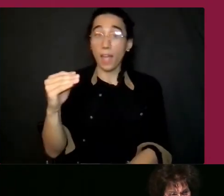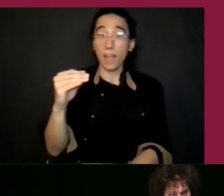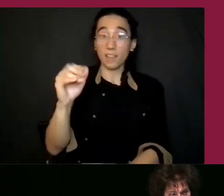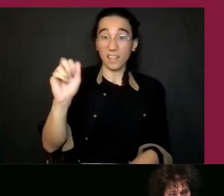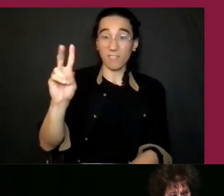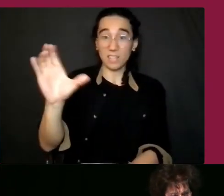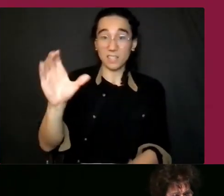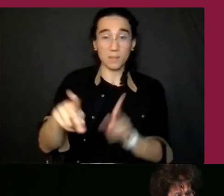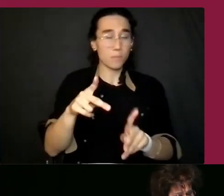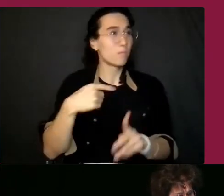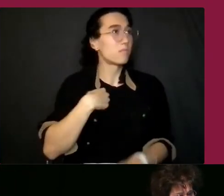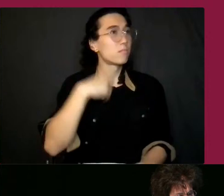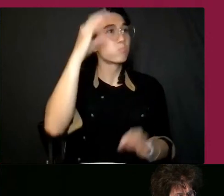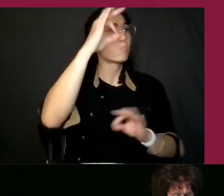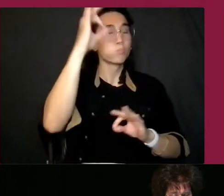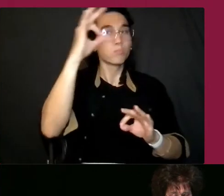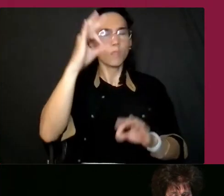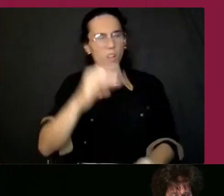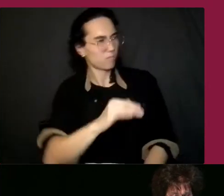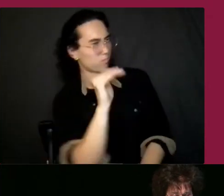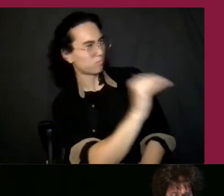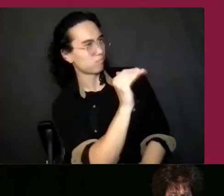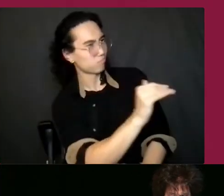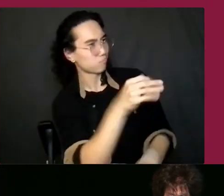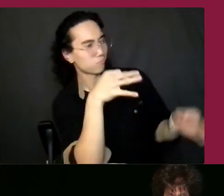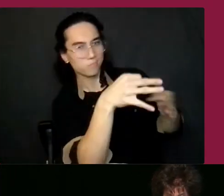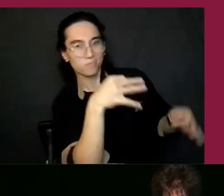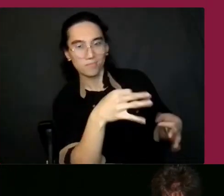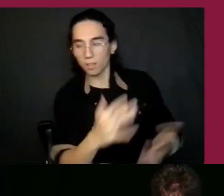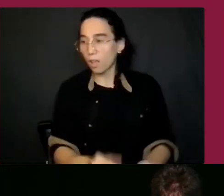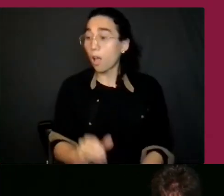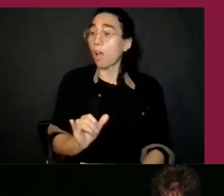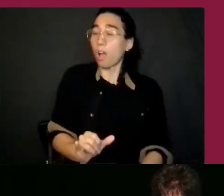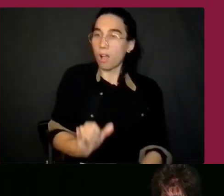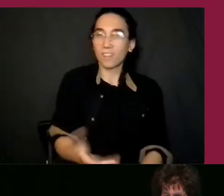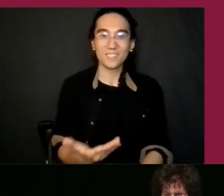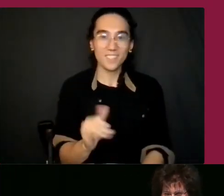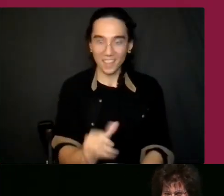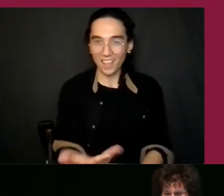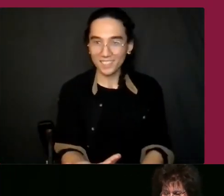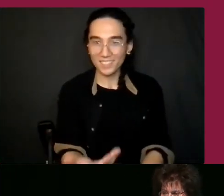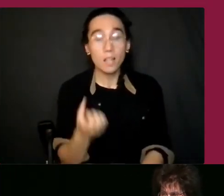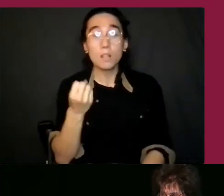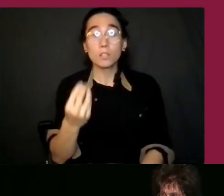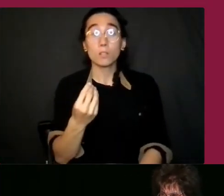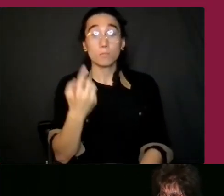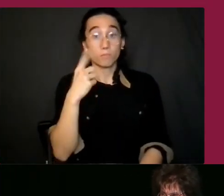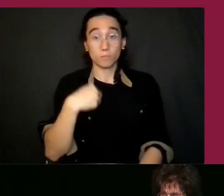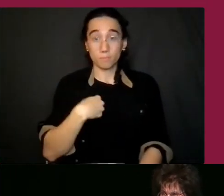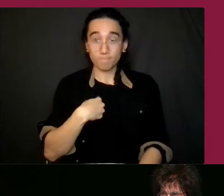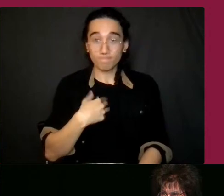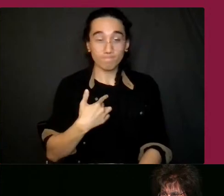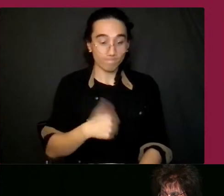And, um, to me, that's one of the things that I'm most proud of, is sharing the amazing successes of this college,